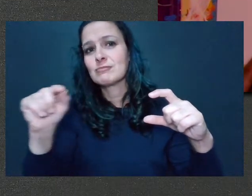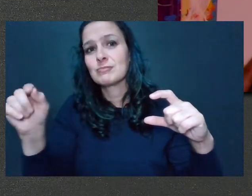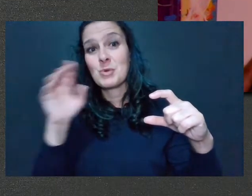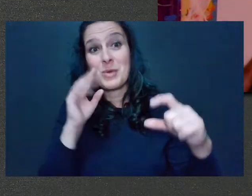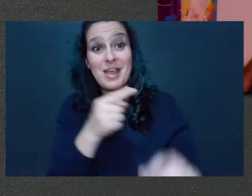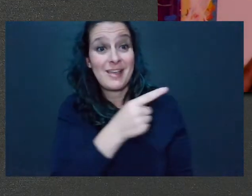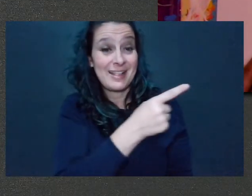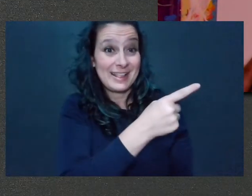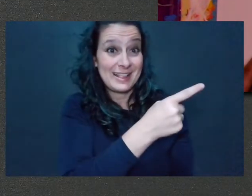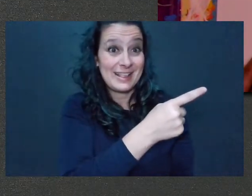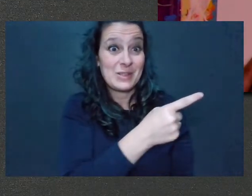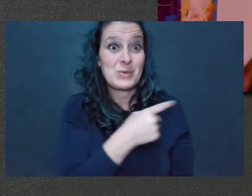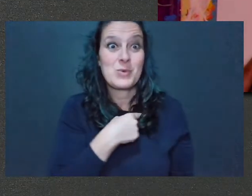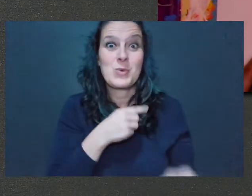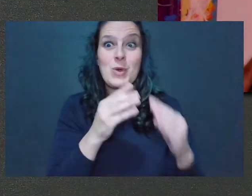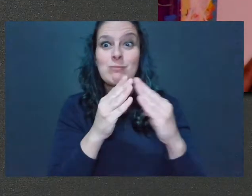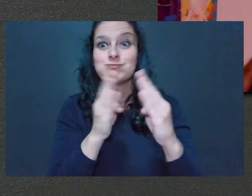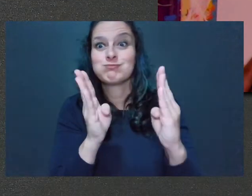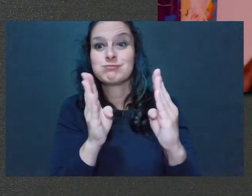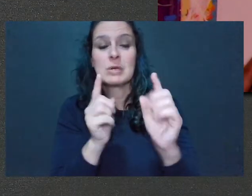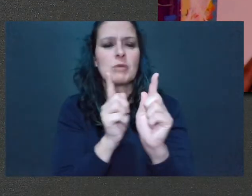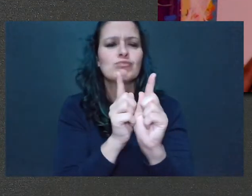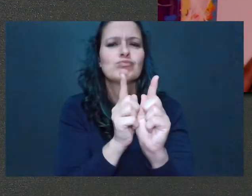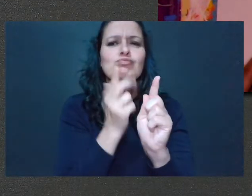There, this is a big, long petal compared to that one.